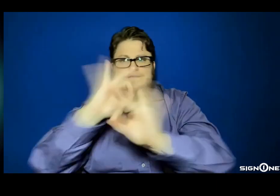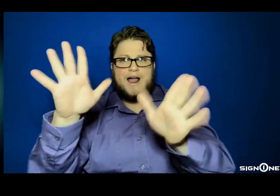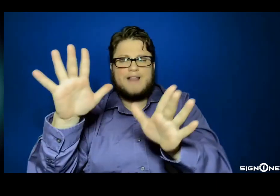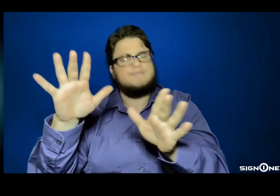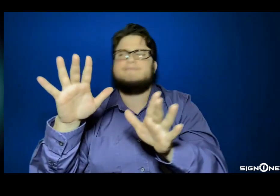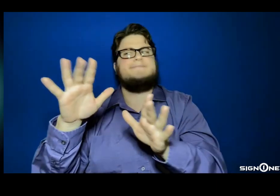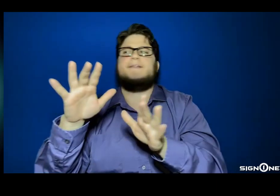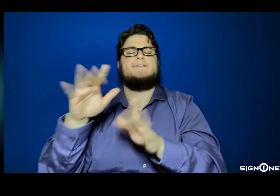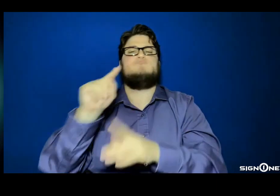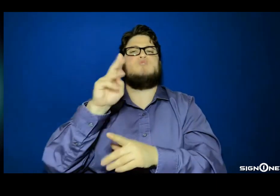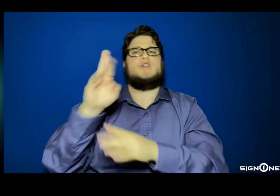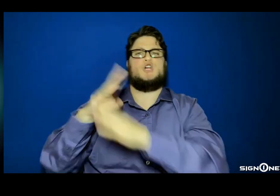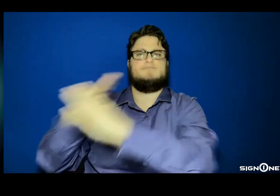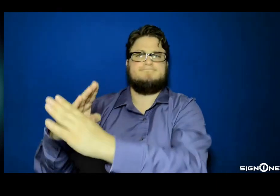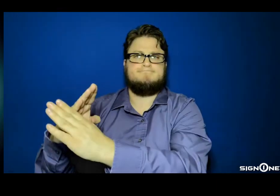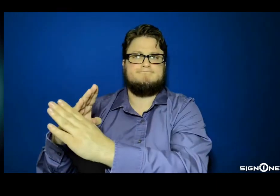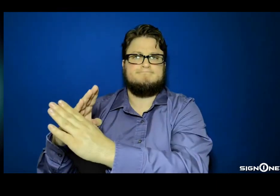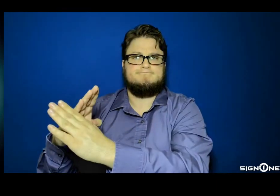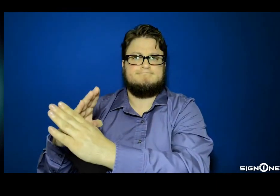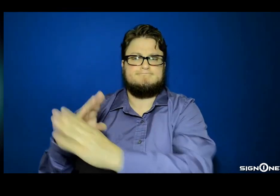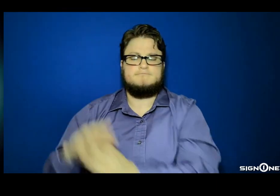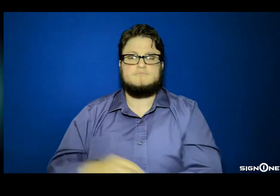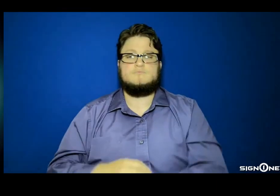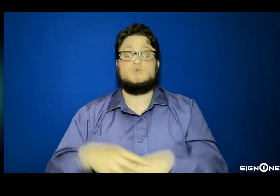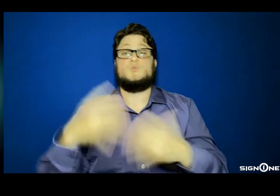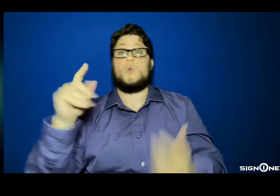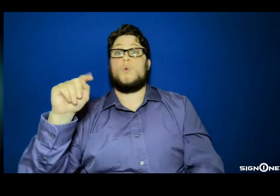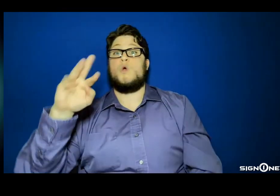violence.